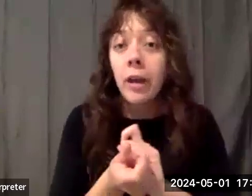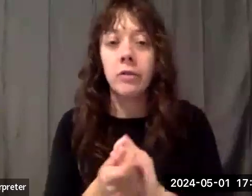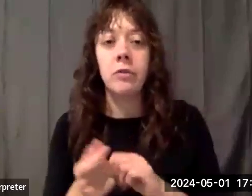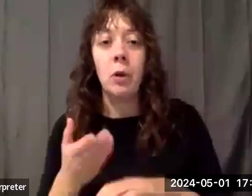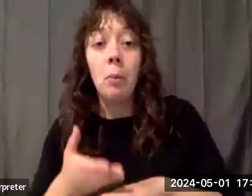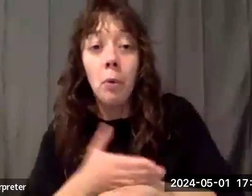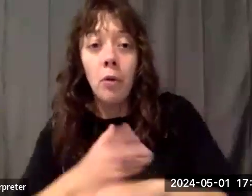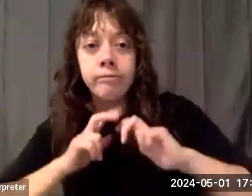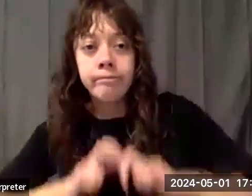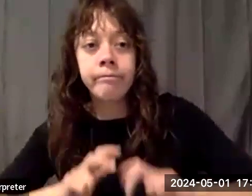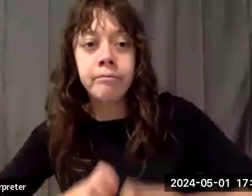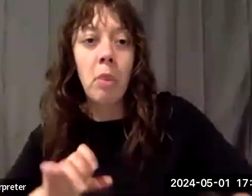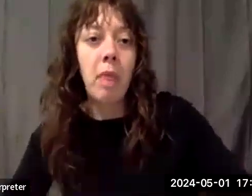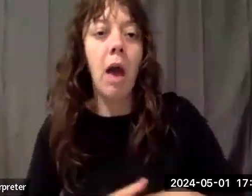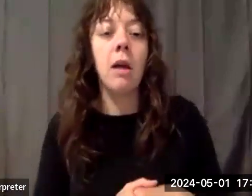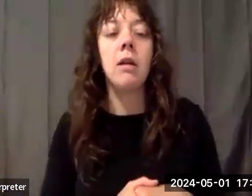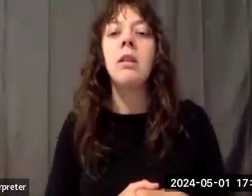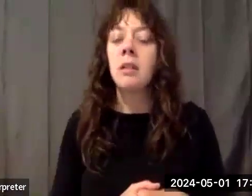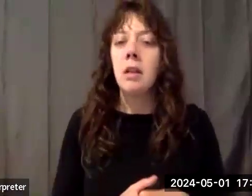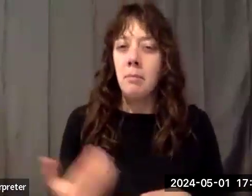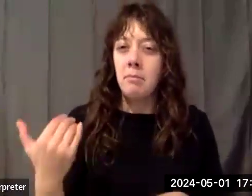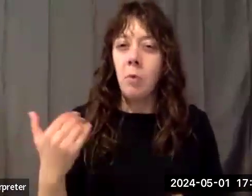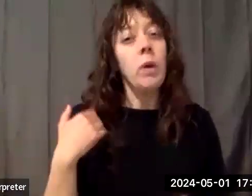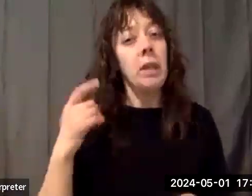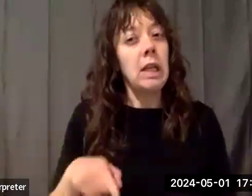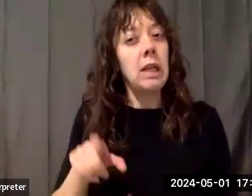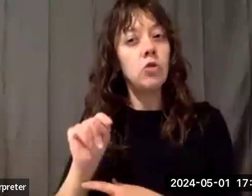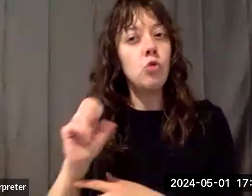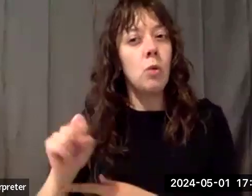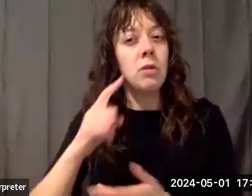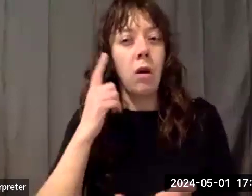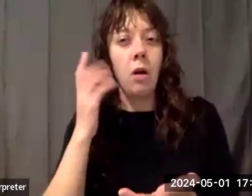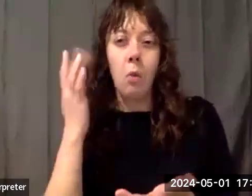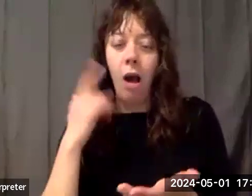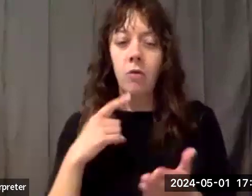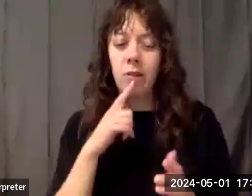to make the invisible visible in order for us to identify pathways that we need to do